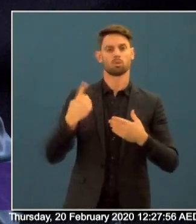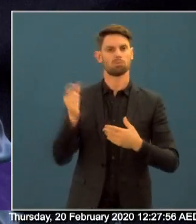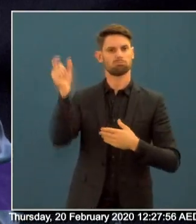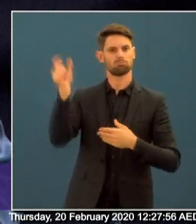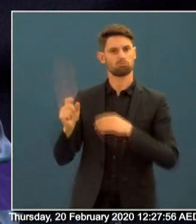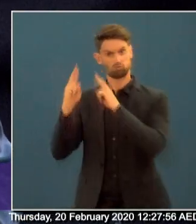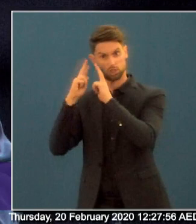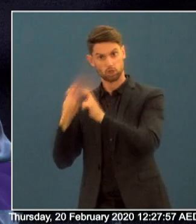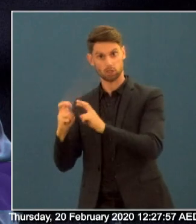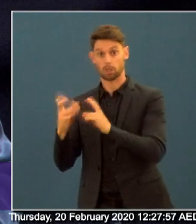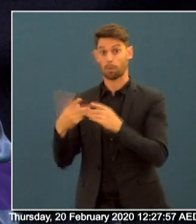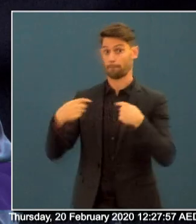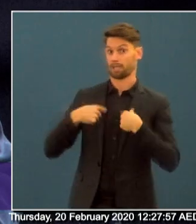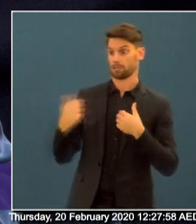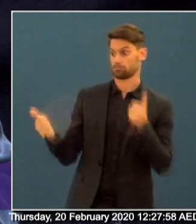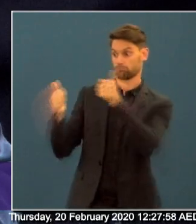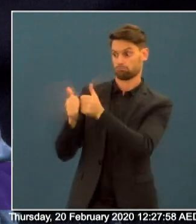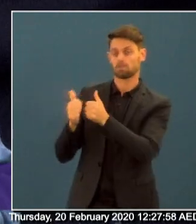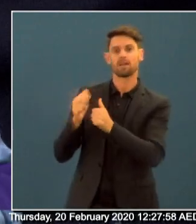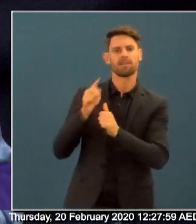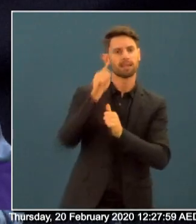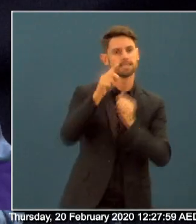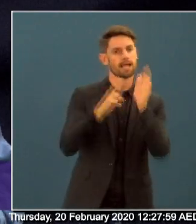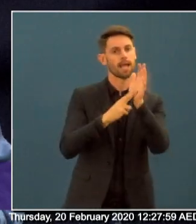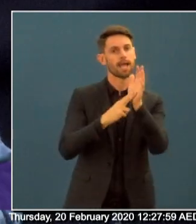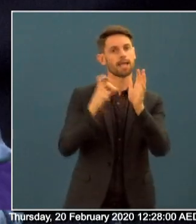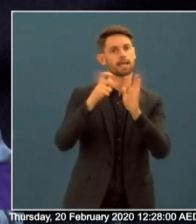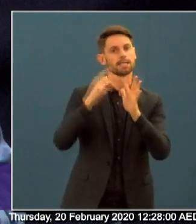myself funded by the NDIS Quality and Safeguards Commission and on their